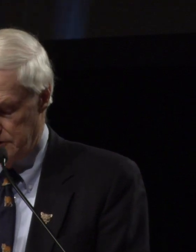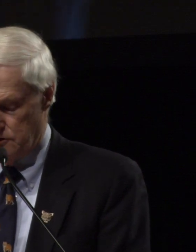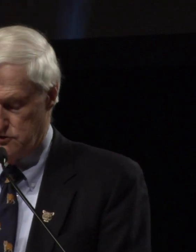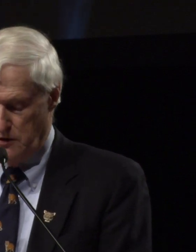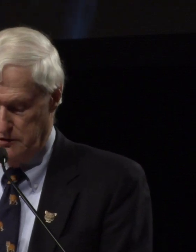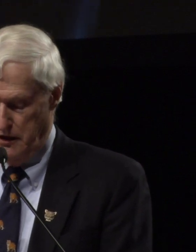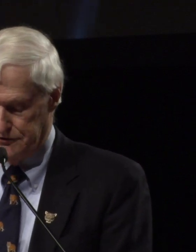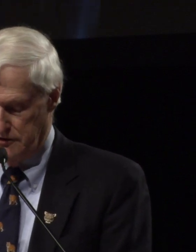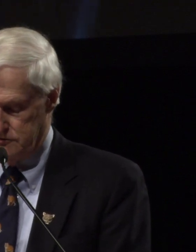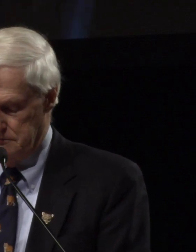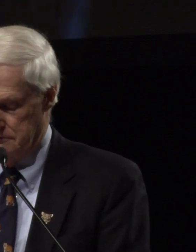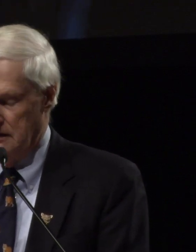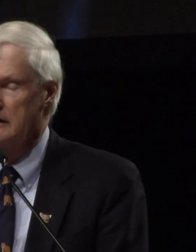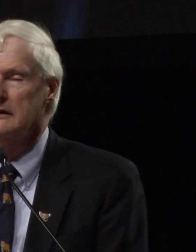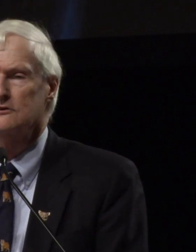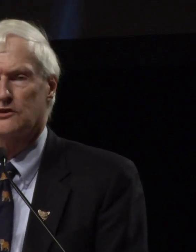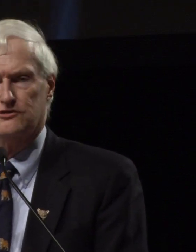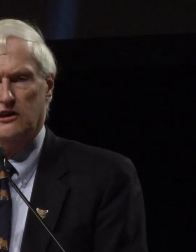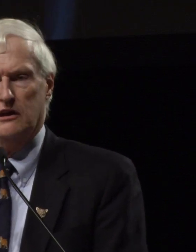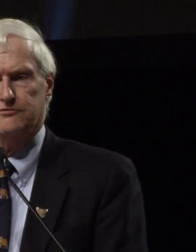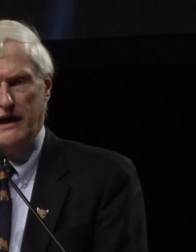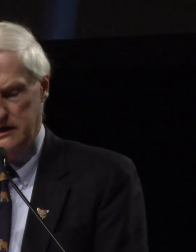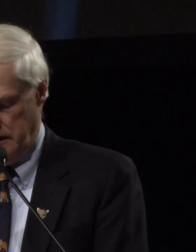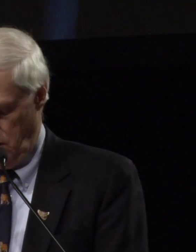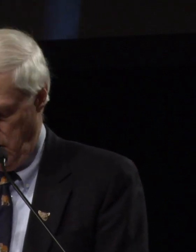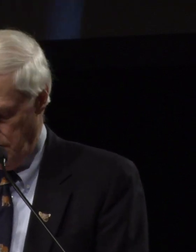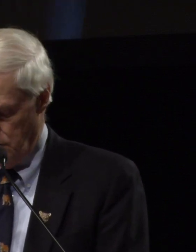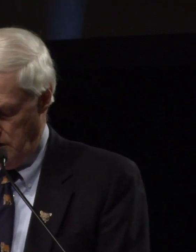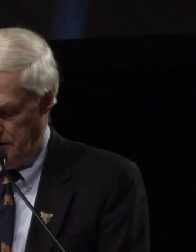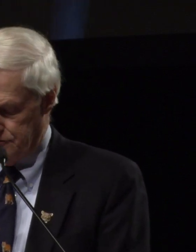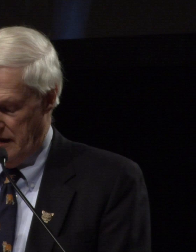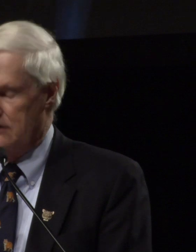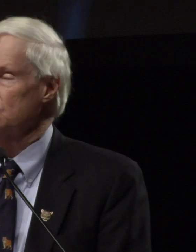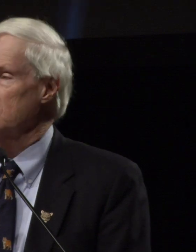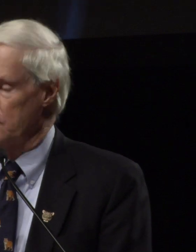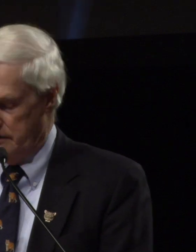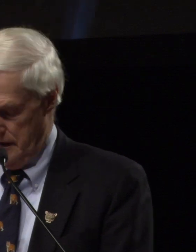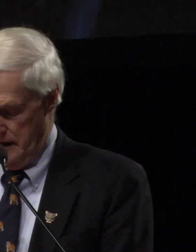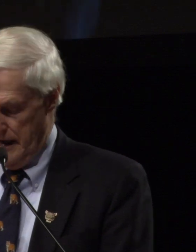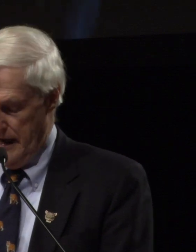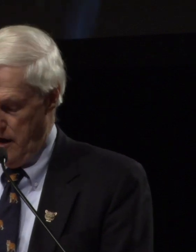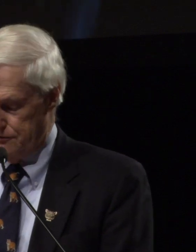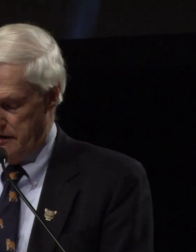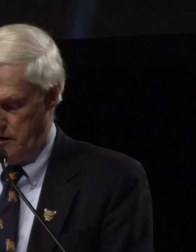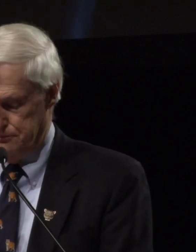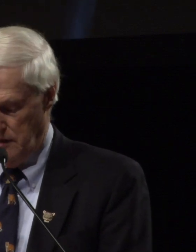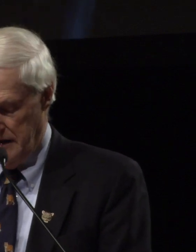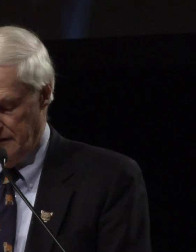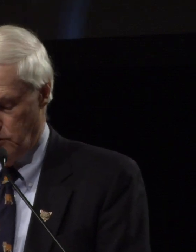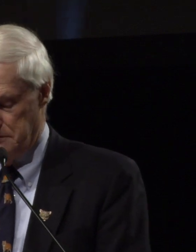GENERAL HEALTH SYSTEM, TO SEE IF THEY CAN OFFER US A TIERED HEALTH CARE PLAN THAT WOULD BE EQUAL IN